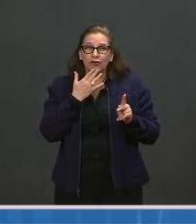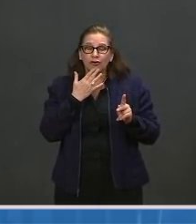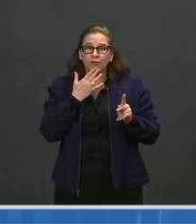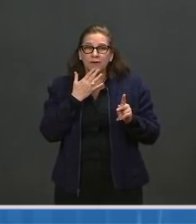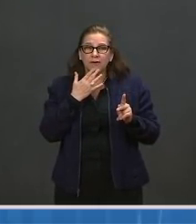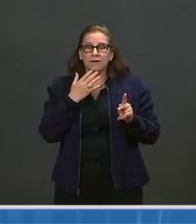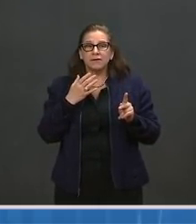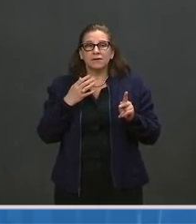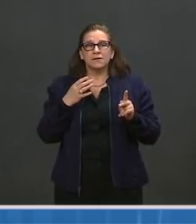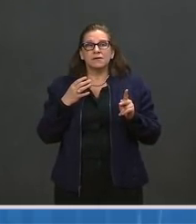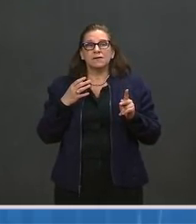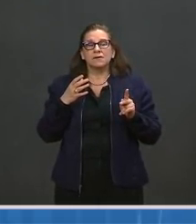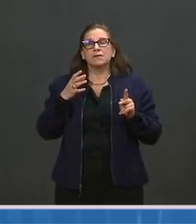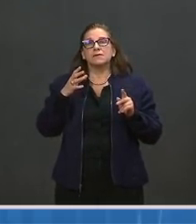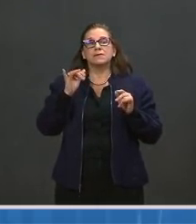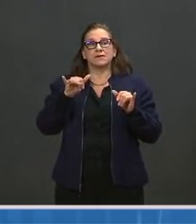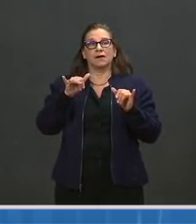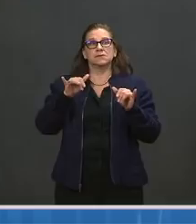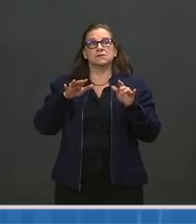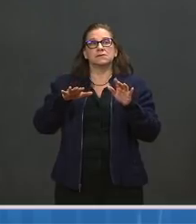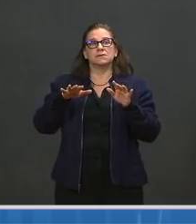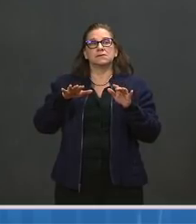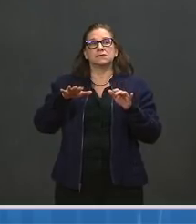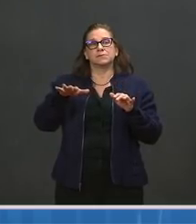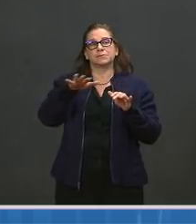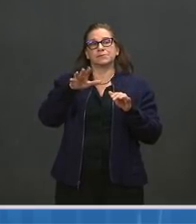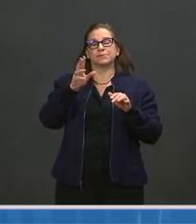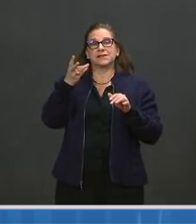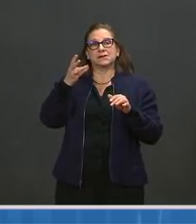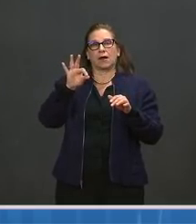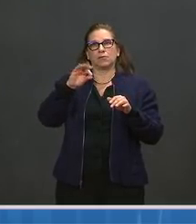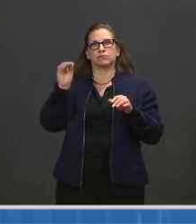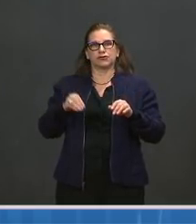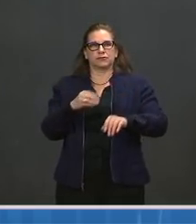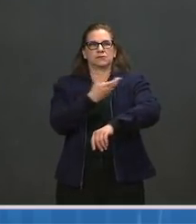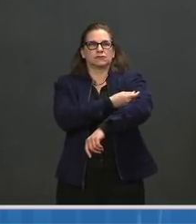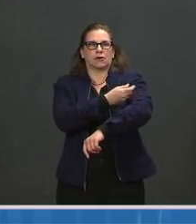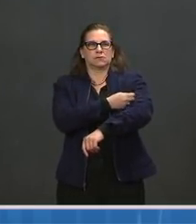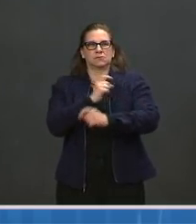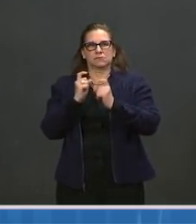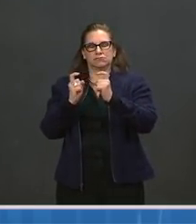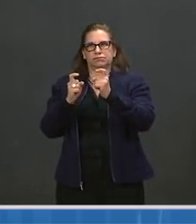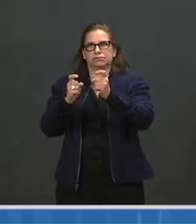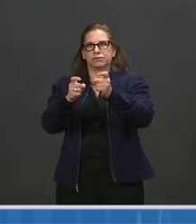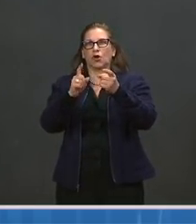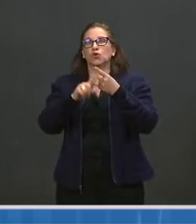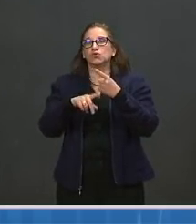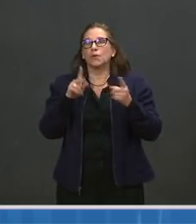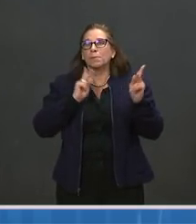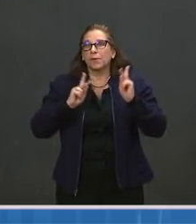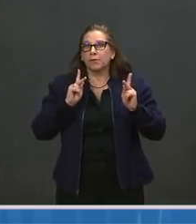For example, Yakima County has been particularly hard hit throughout the COVID-19 pandemic with disproportionately